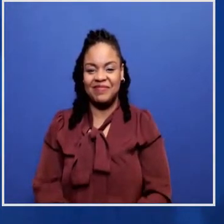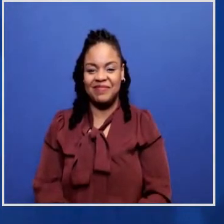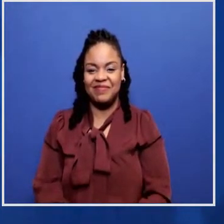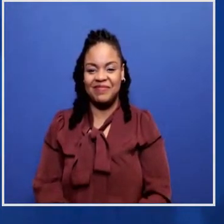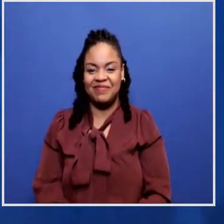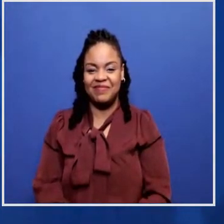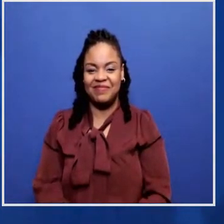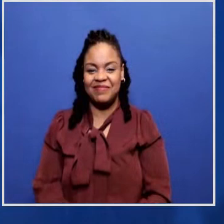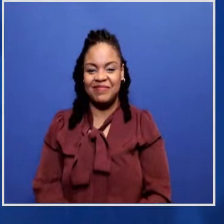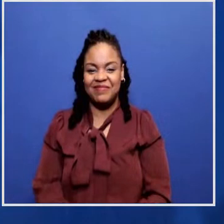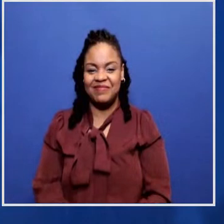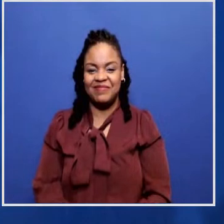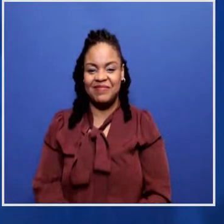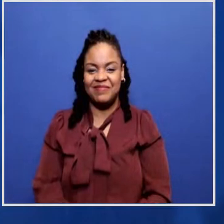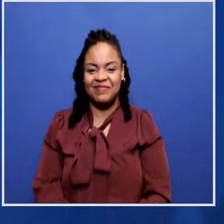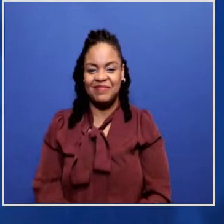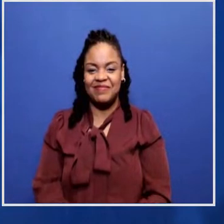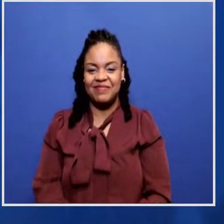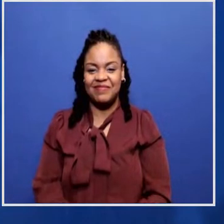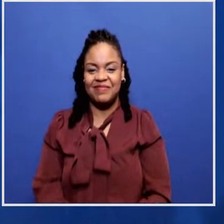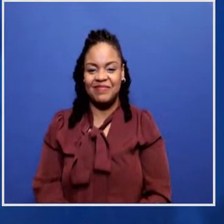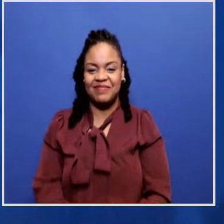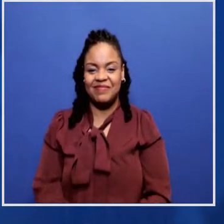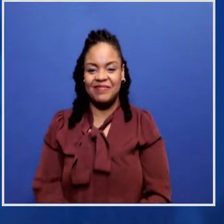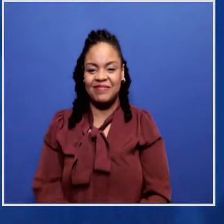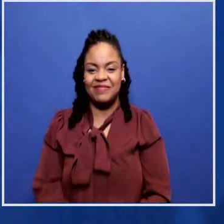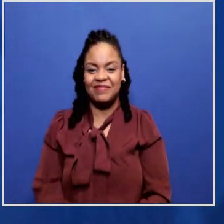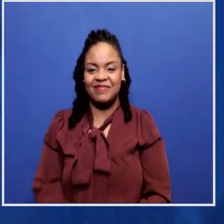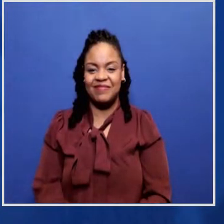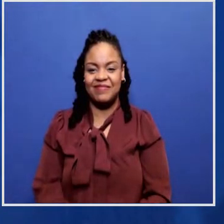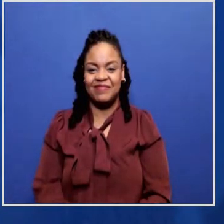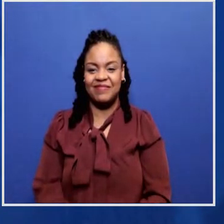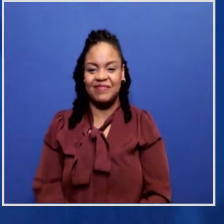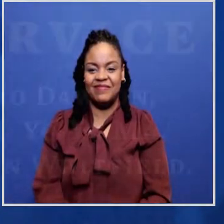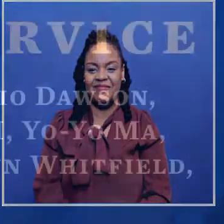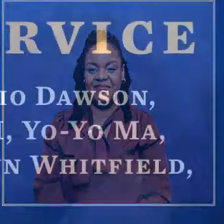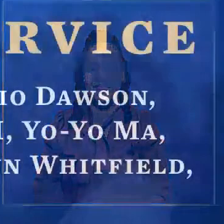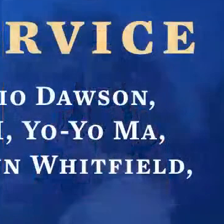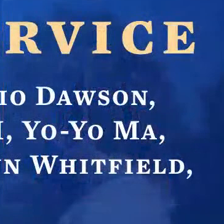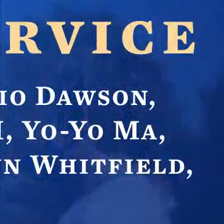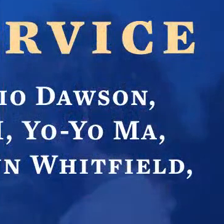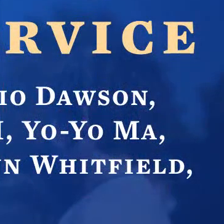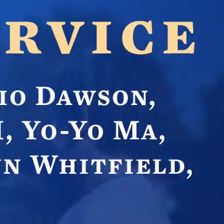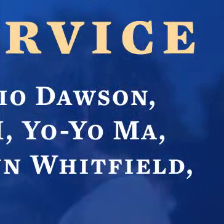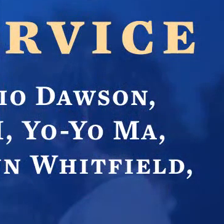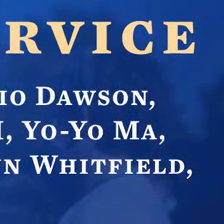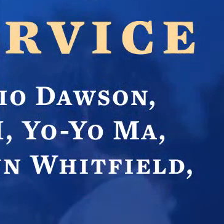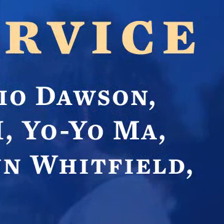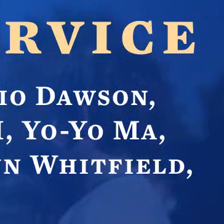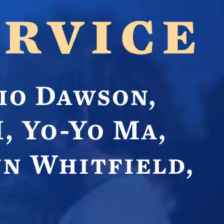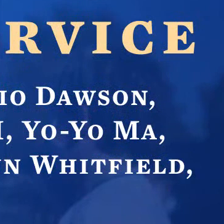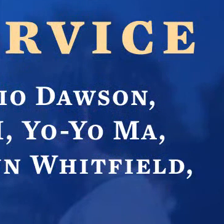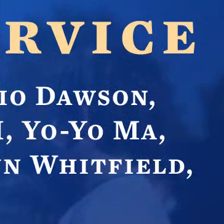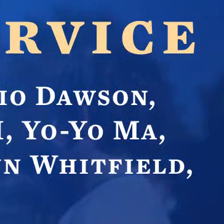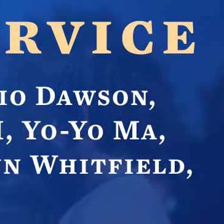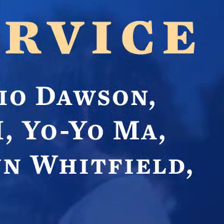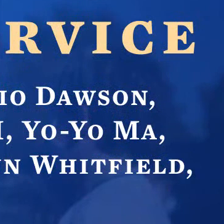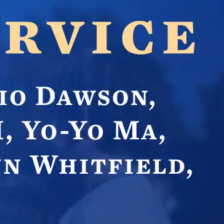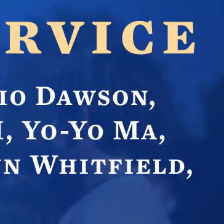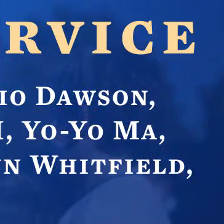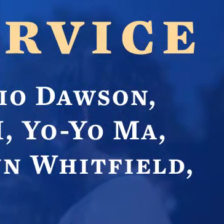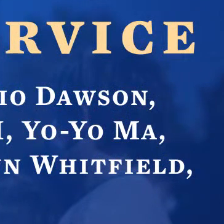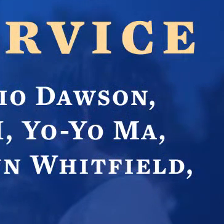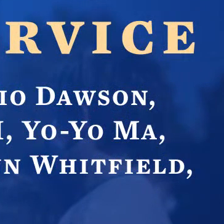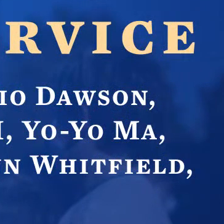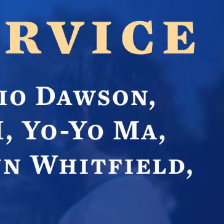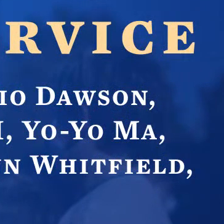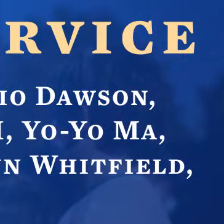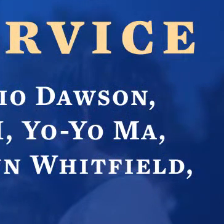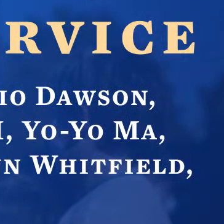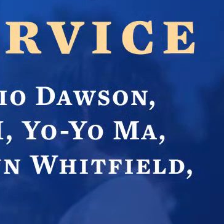GOOD NIGHT!